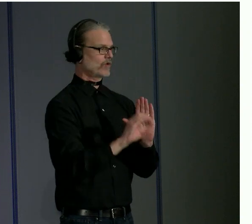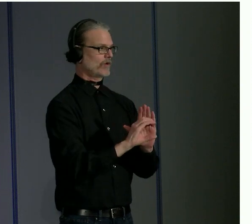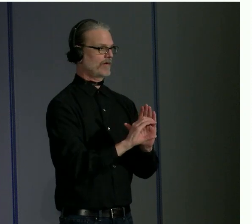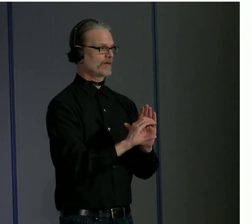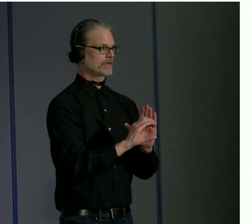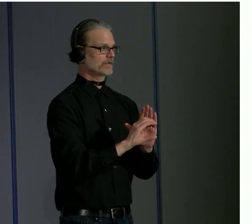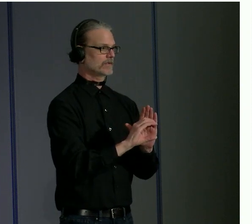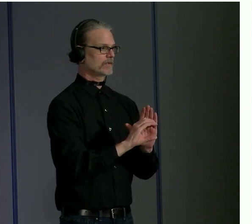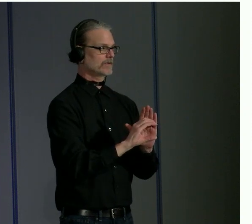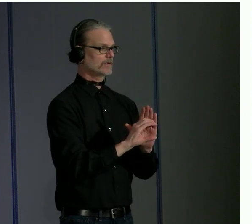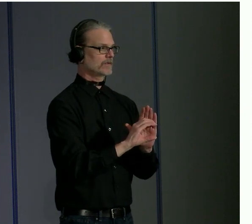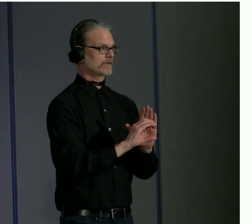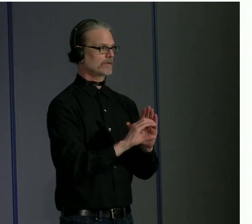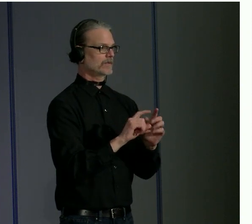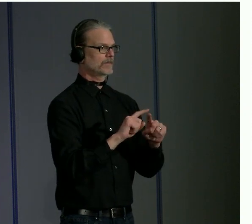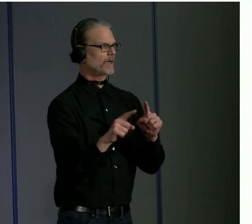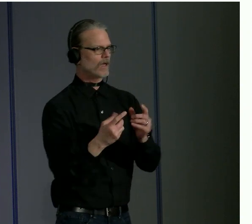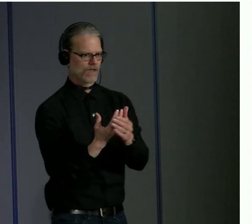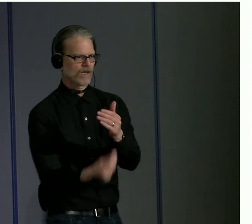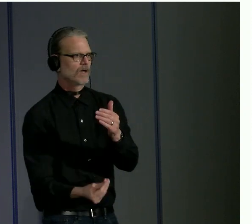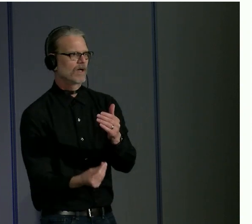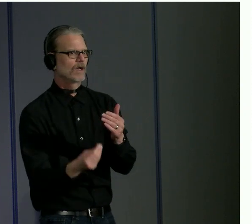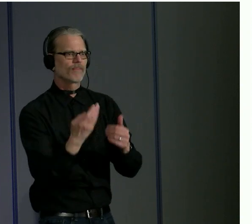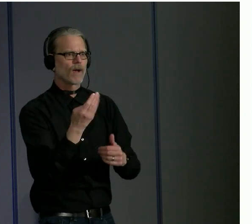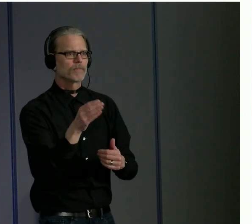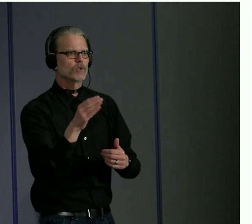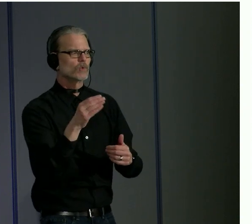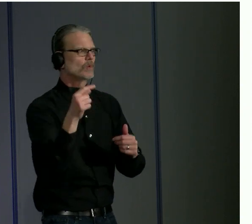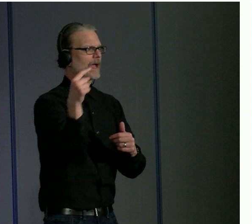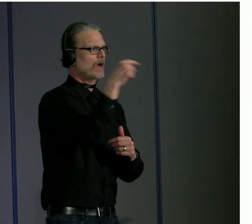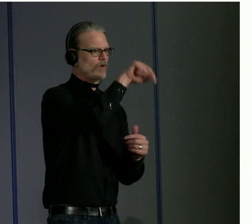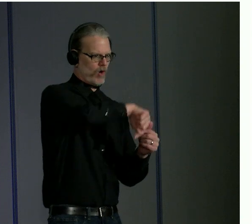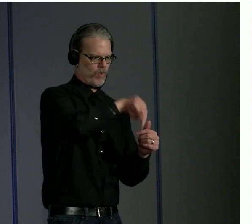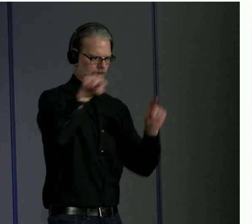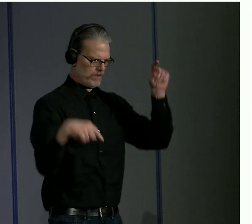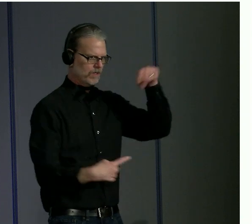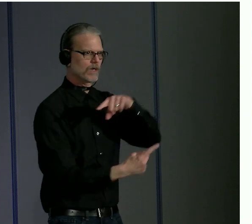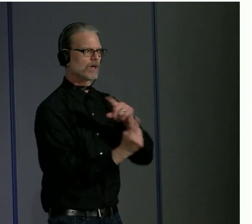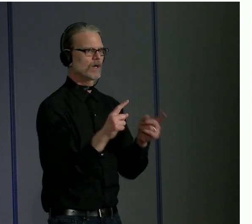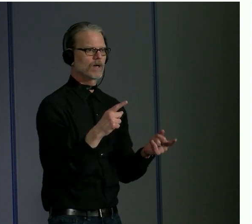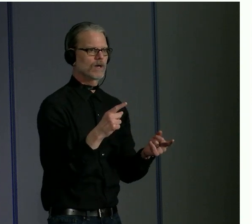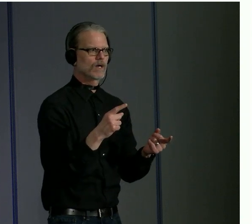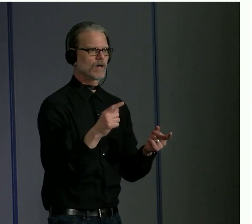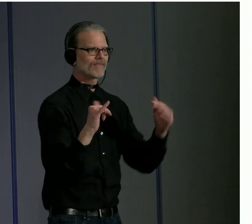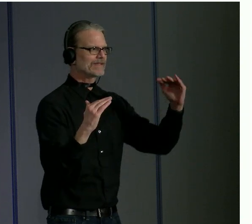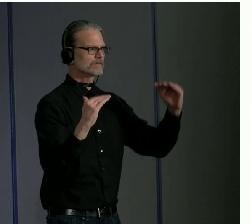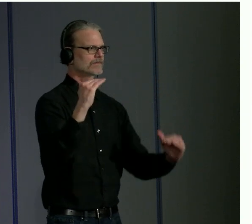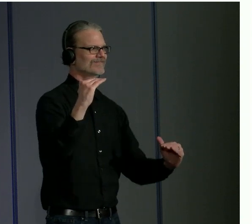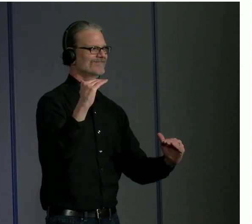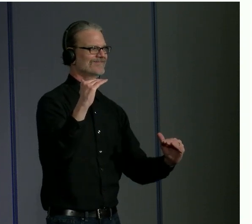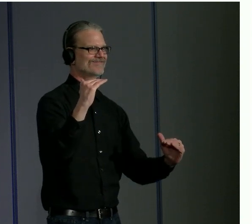But it's missing all of those blue arrow points. That's a disparity. We miss the ball.